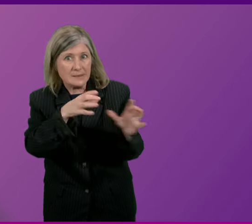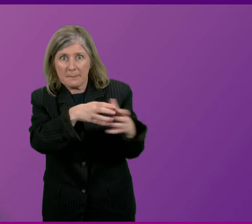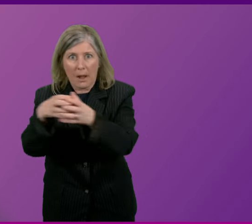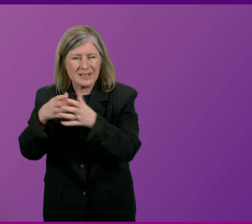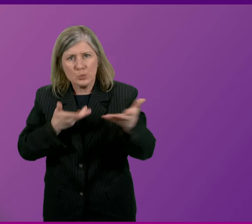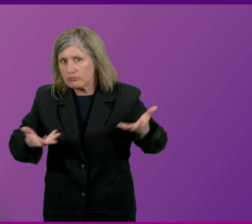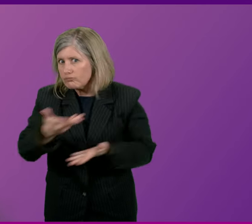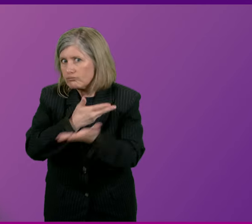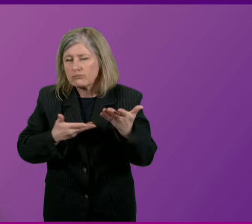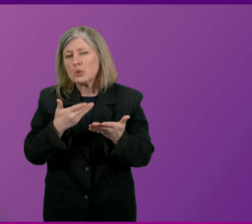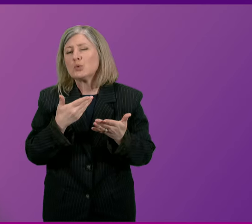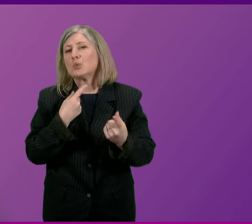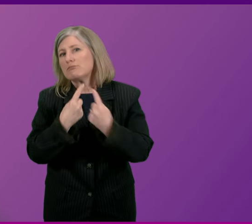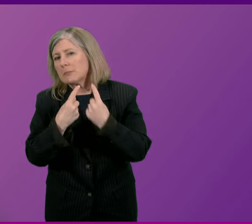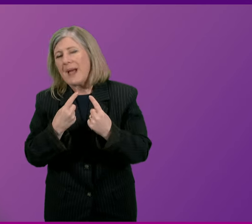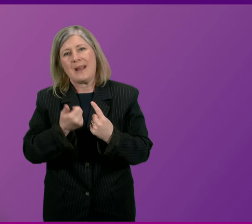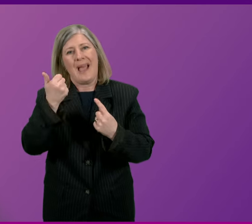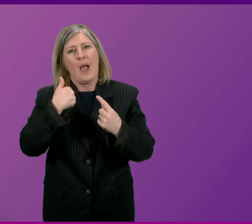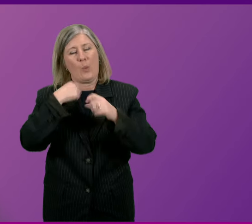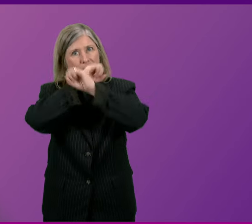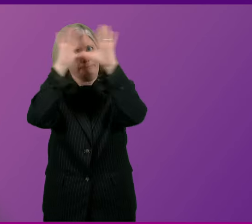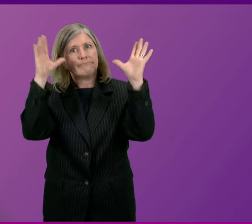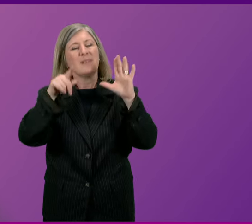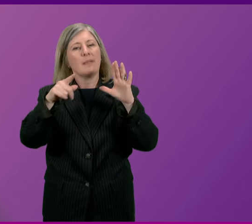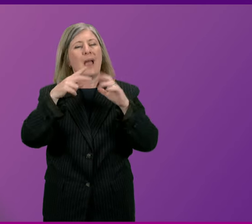the project fits into the Scottish Government’s infrastructure plan and